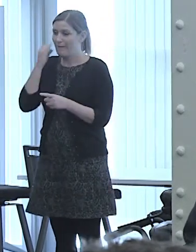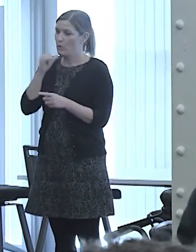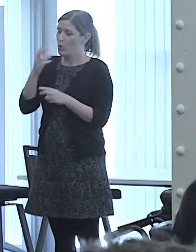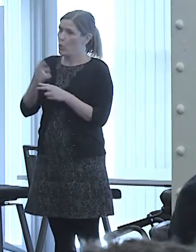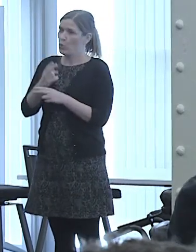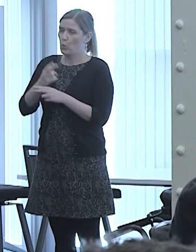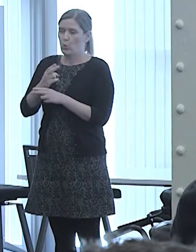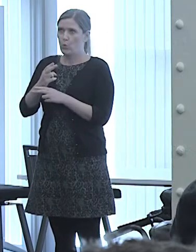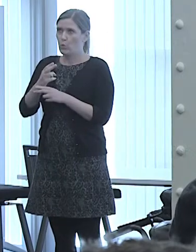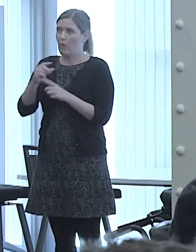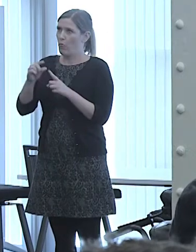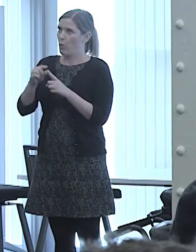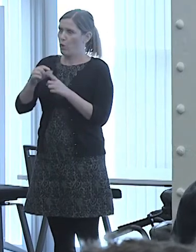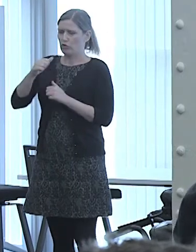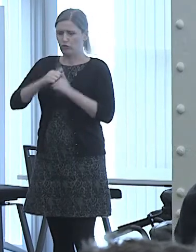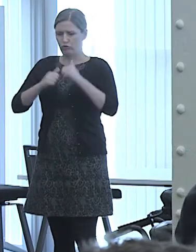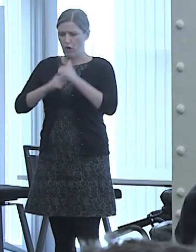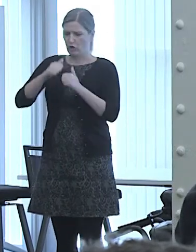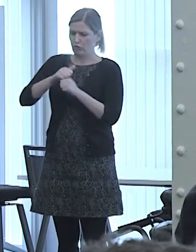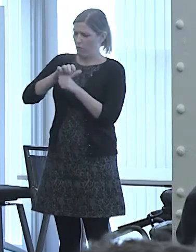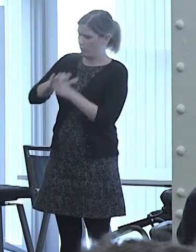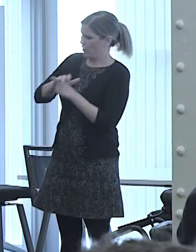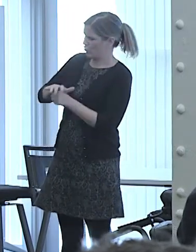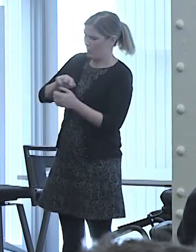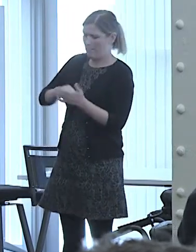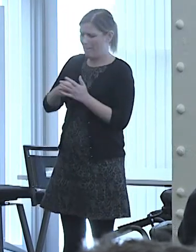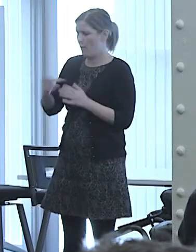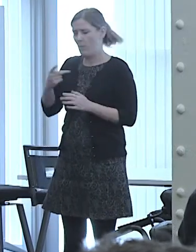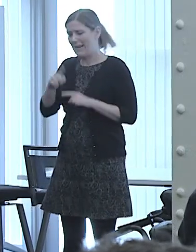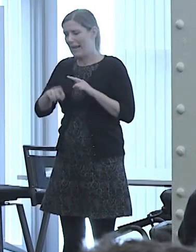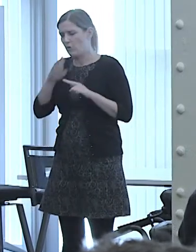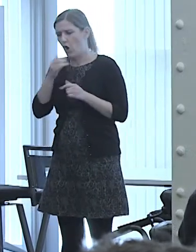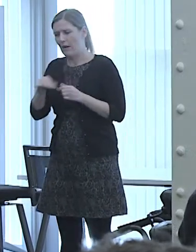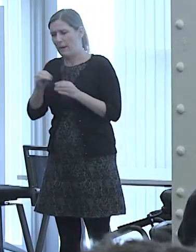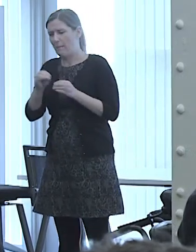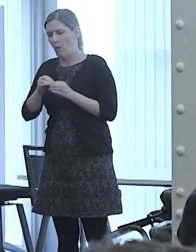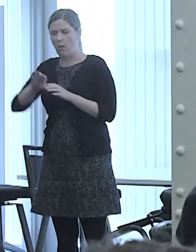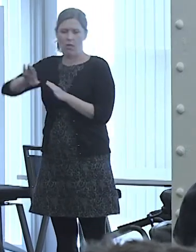structural oppression, I can never talk to you, you can never speak to me. You can't be in my presence,